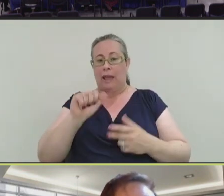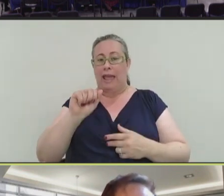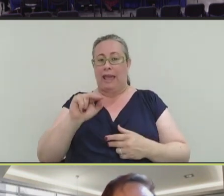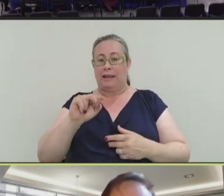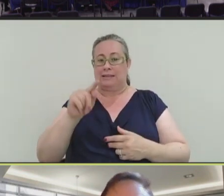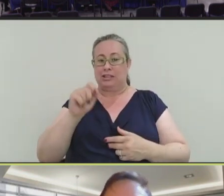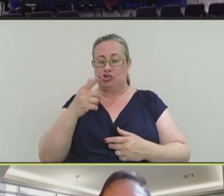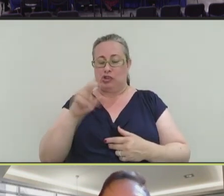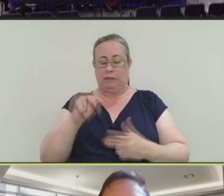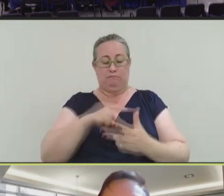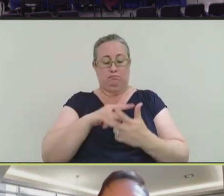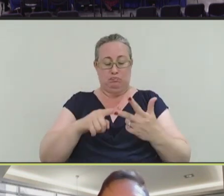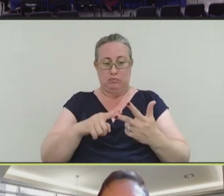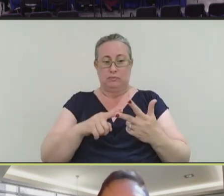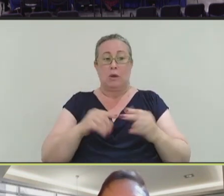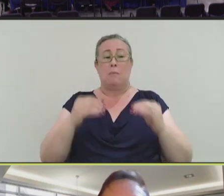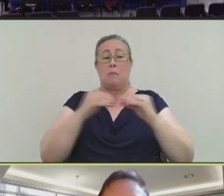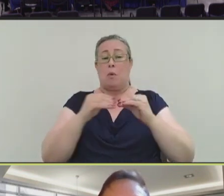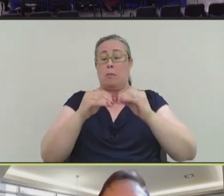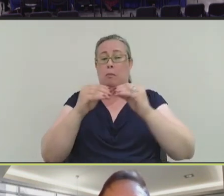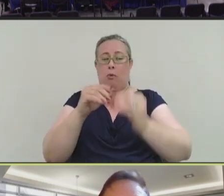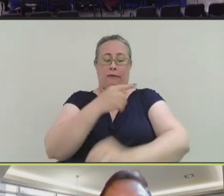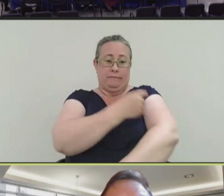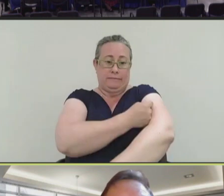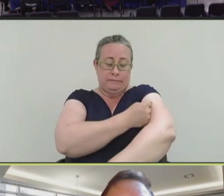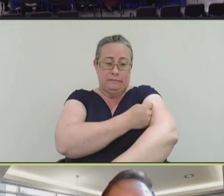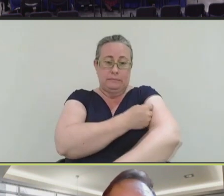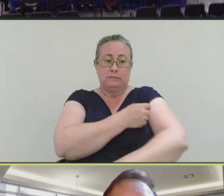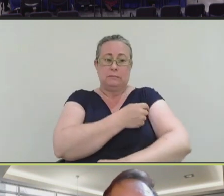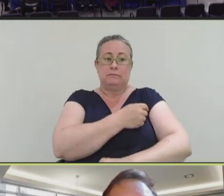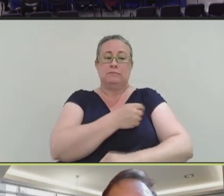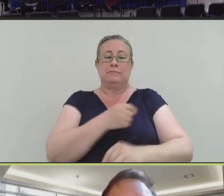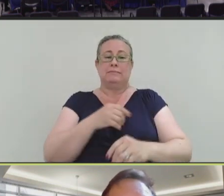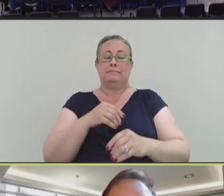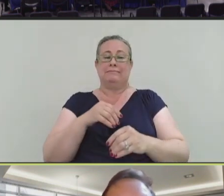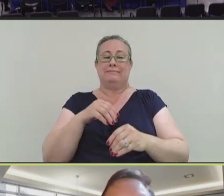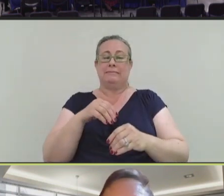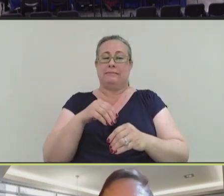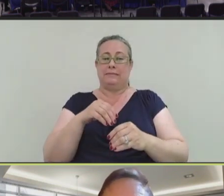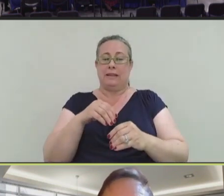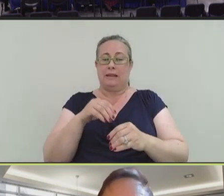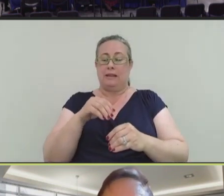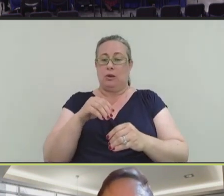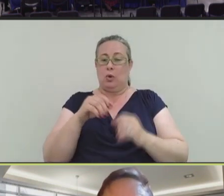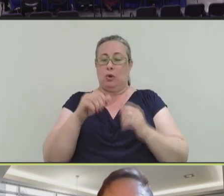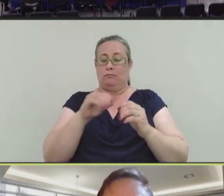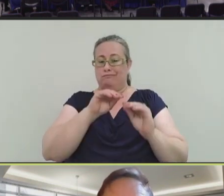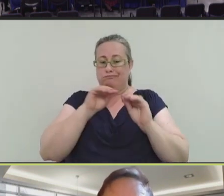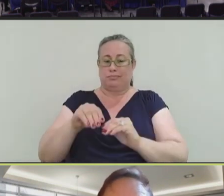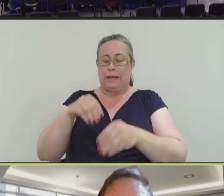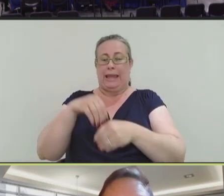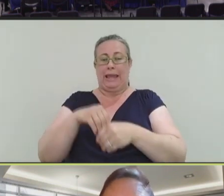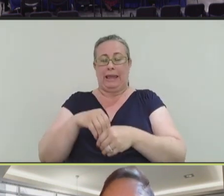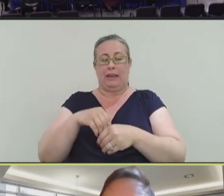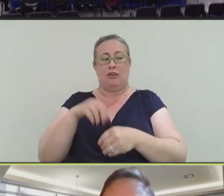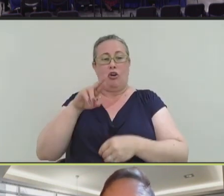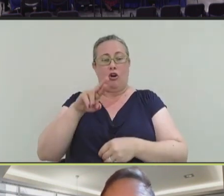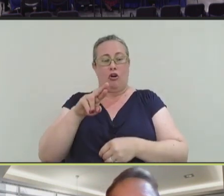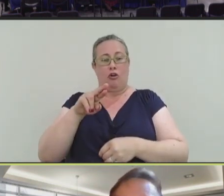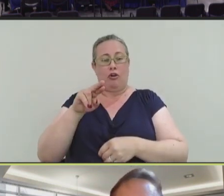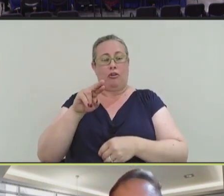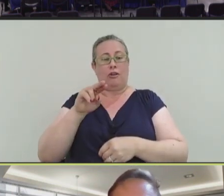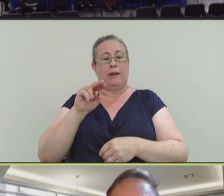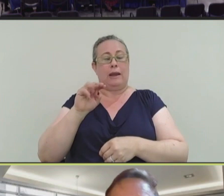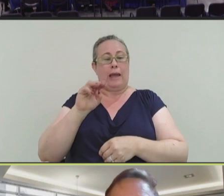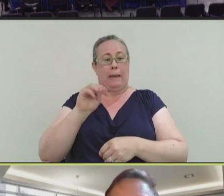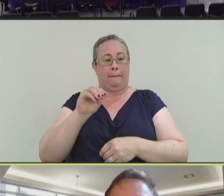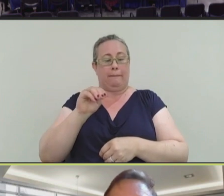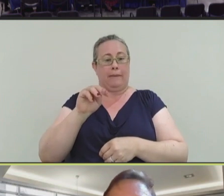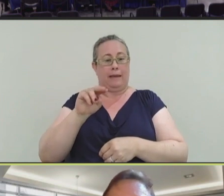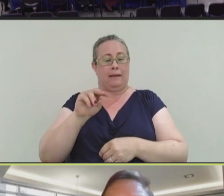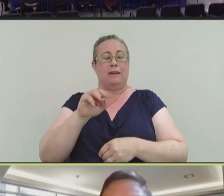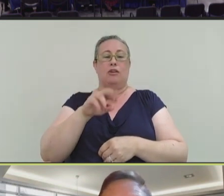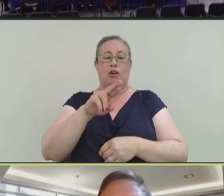more and more vaccines are being encoded into nucleic acid approaches, either mRNA or DNA. Now,